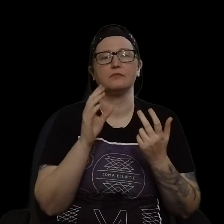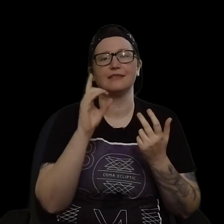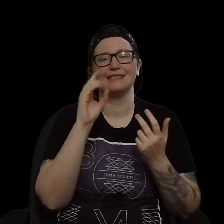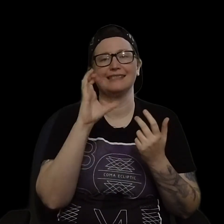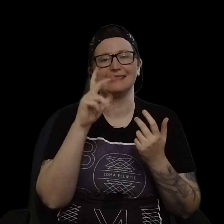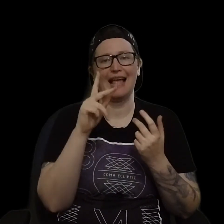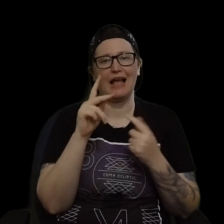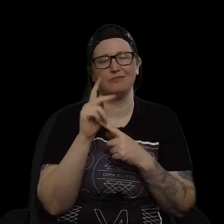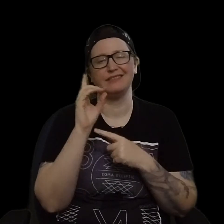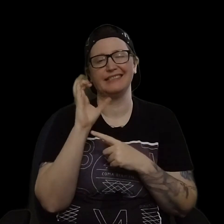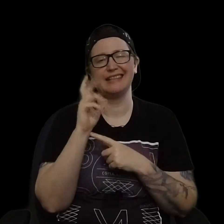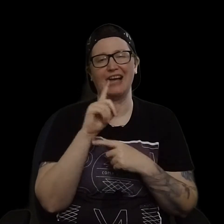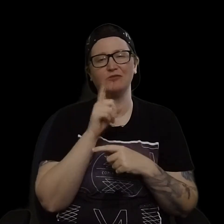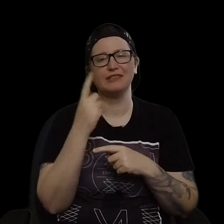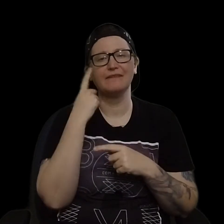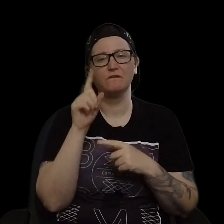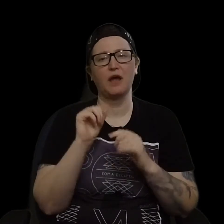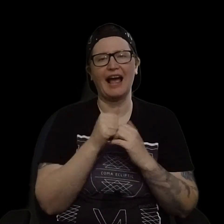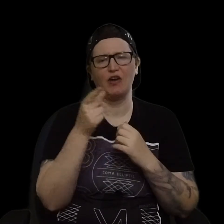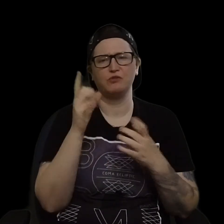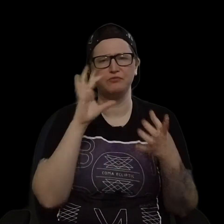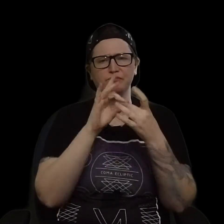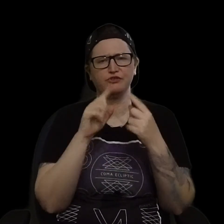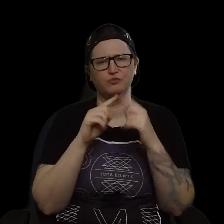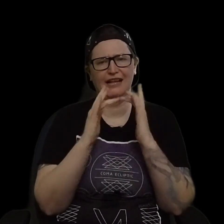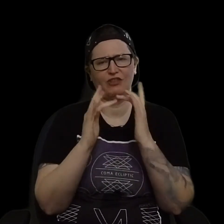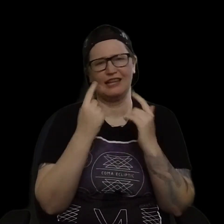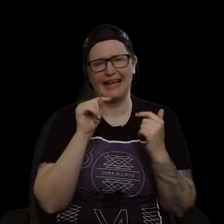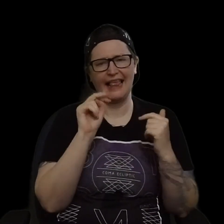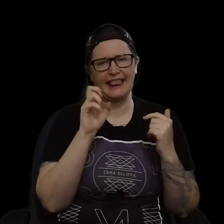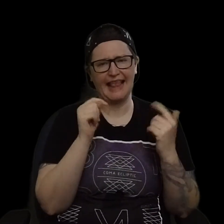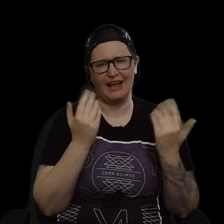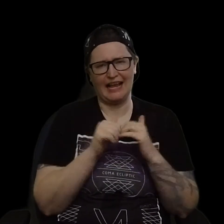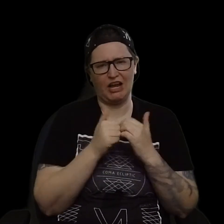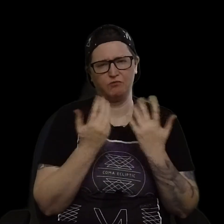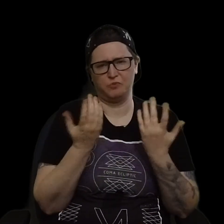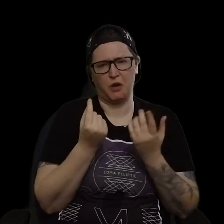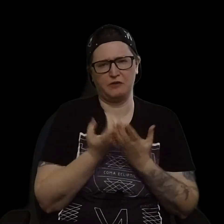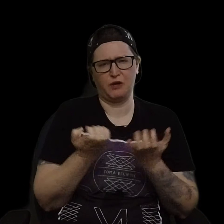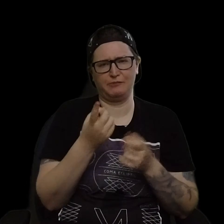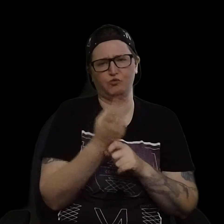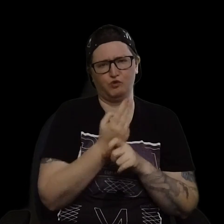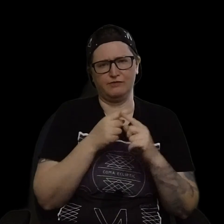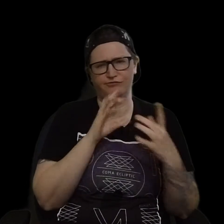armor a deck which a deck is really how you connect to the internet so what equipment